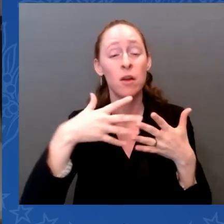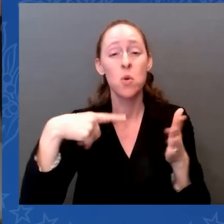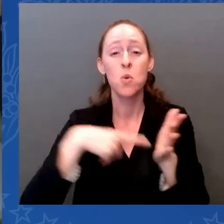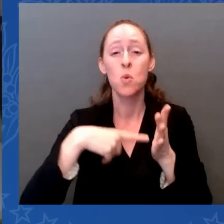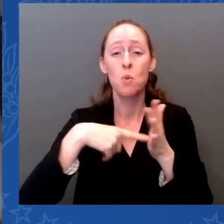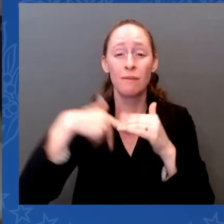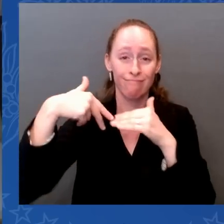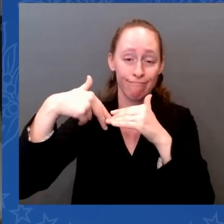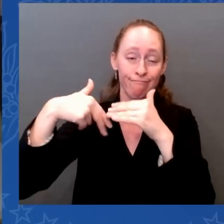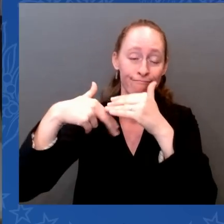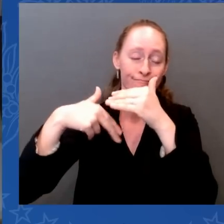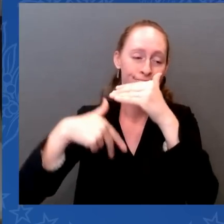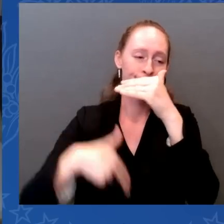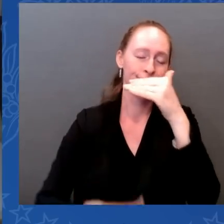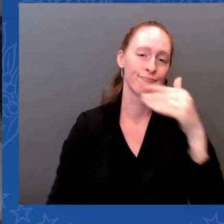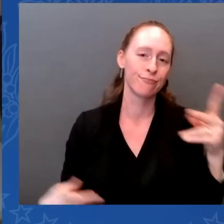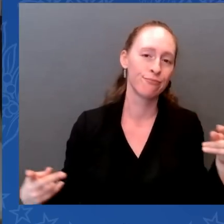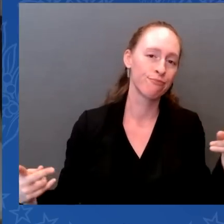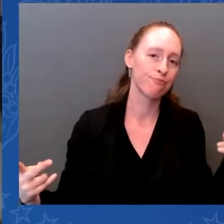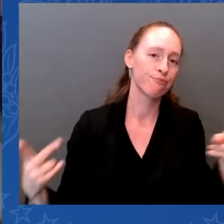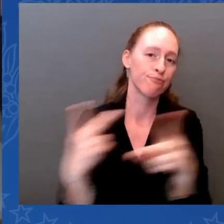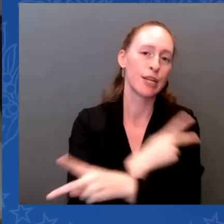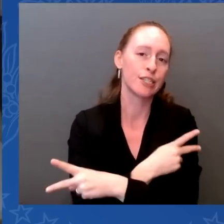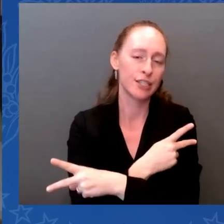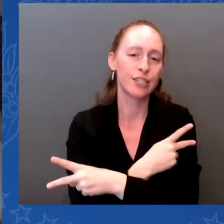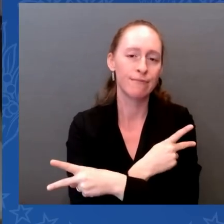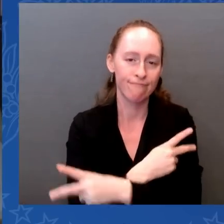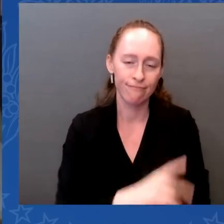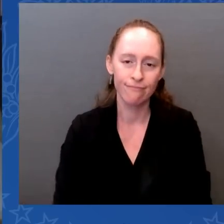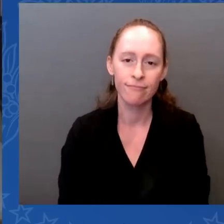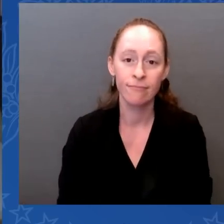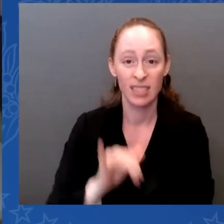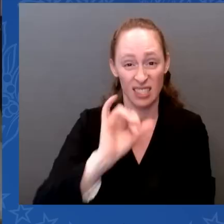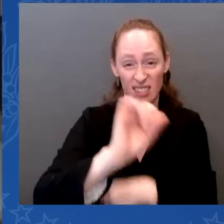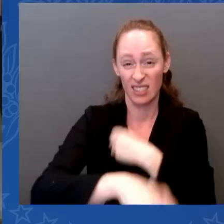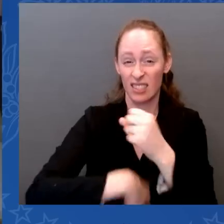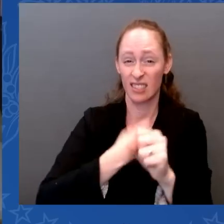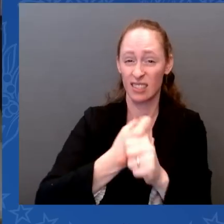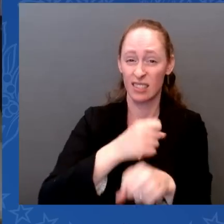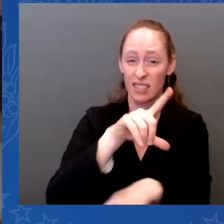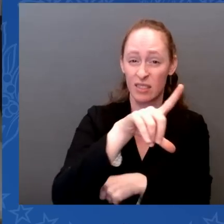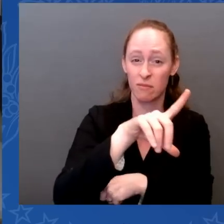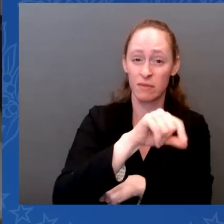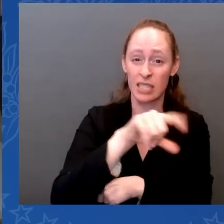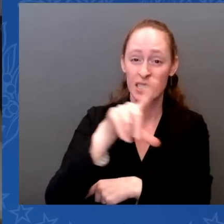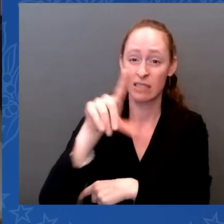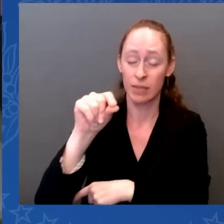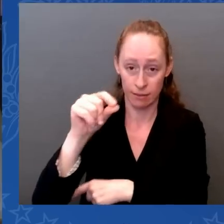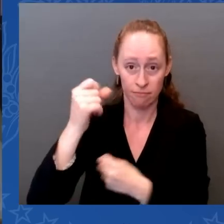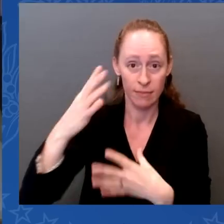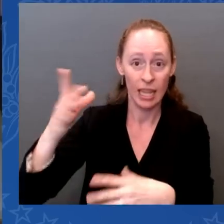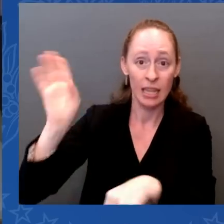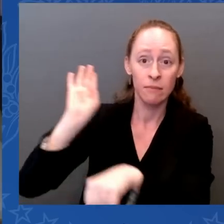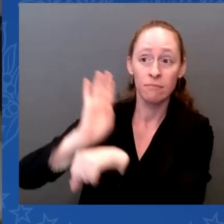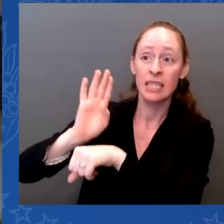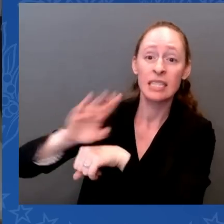made $40 billion in profit. I'm happy for their profits, but they didn't pay a single penny